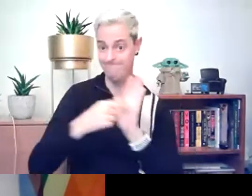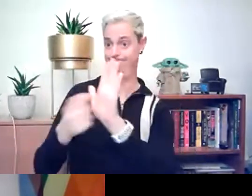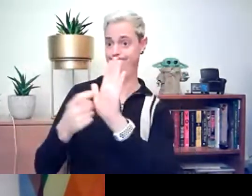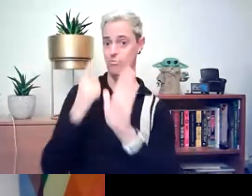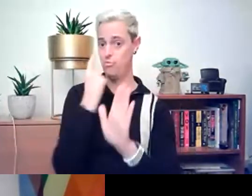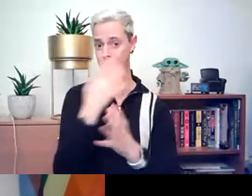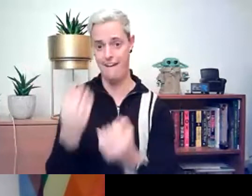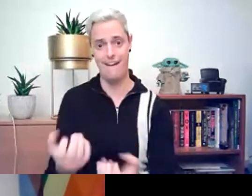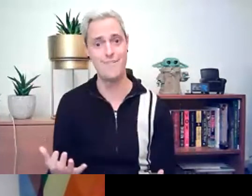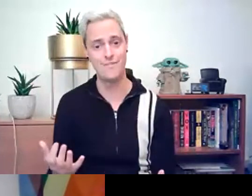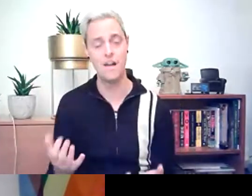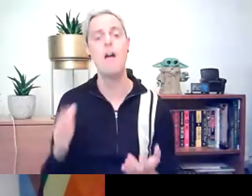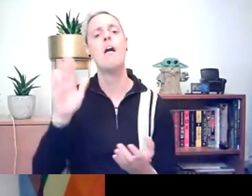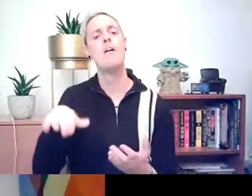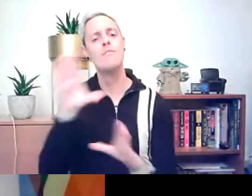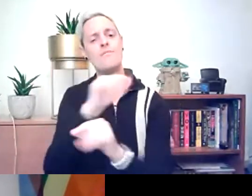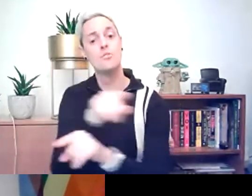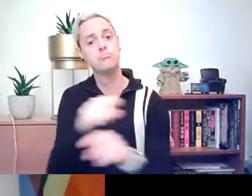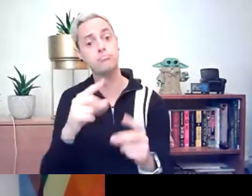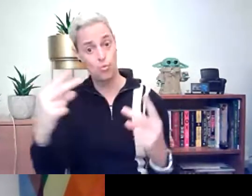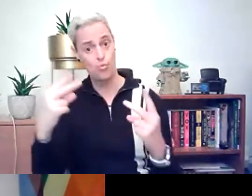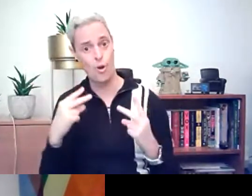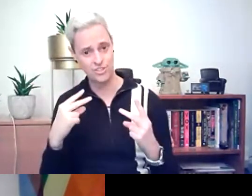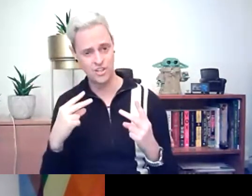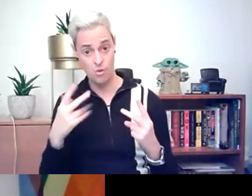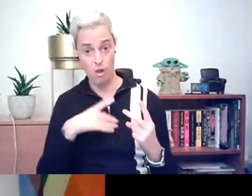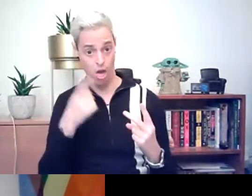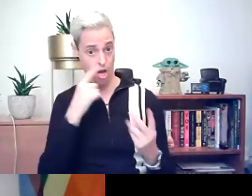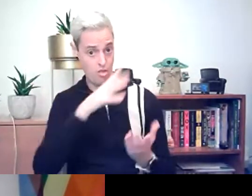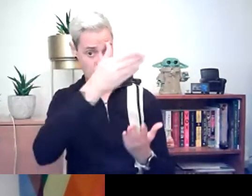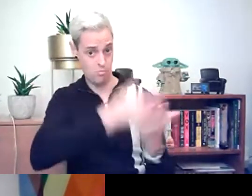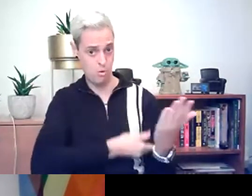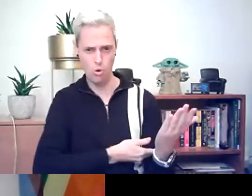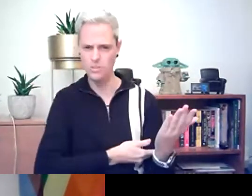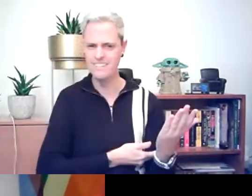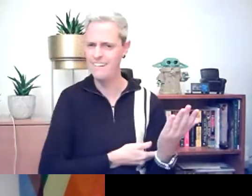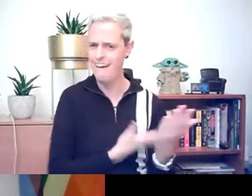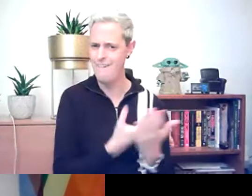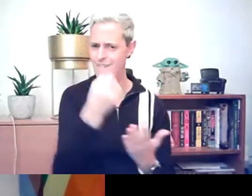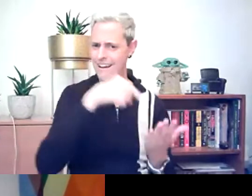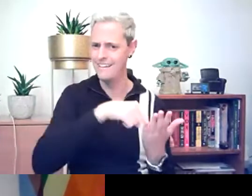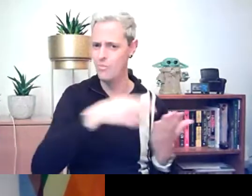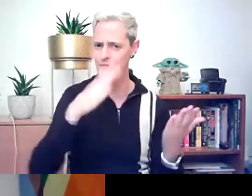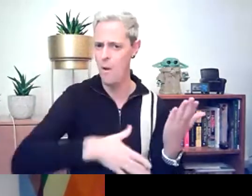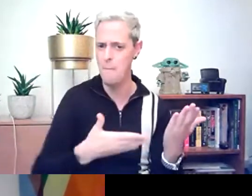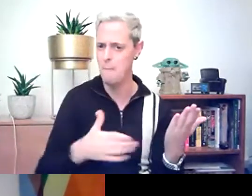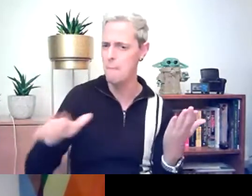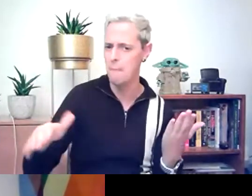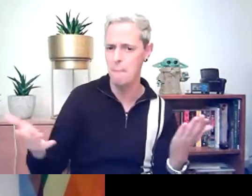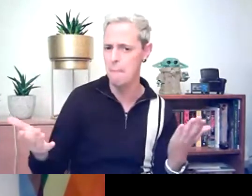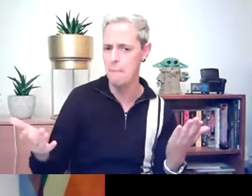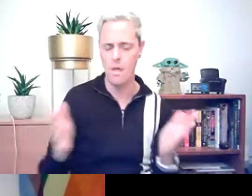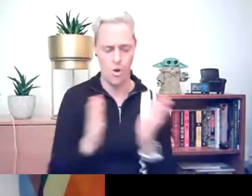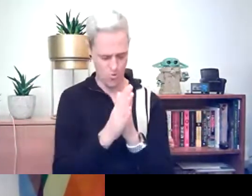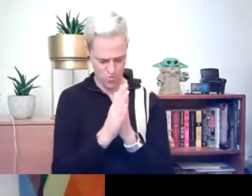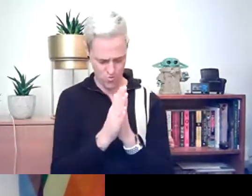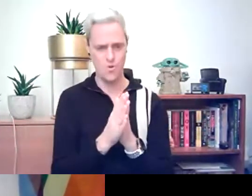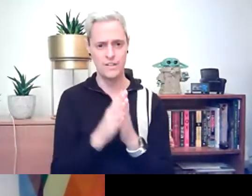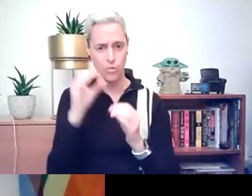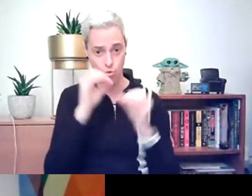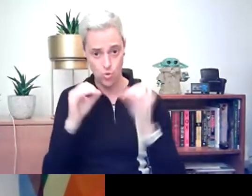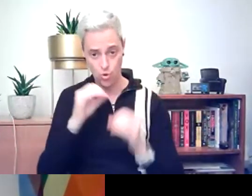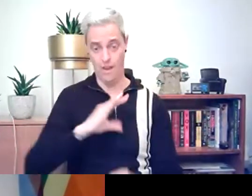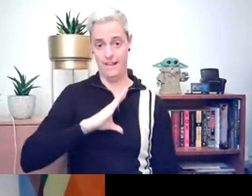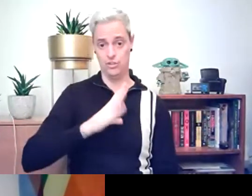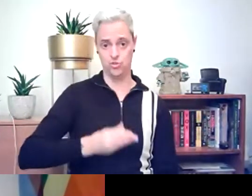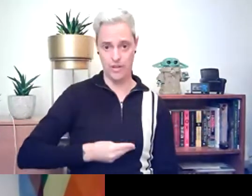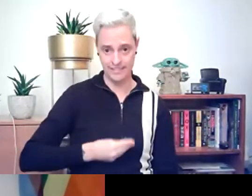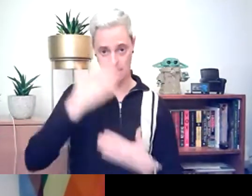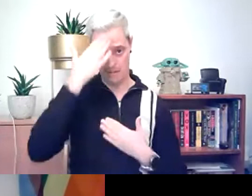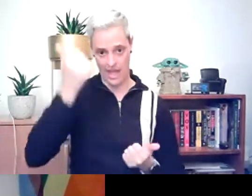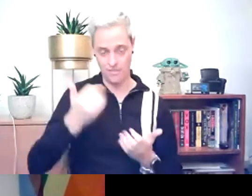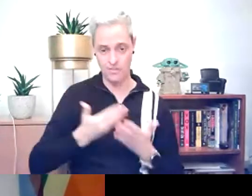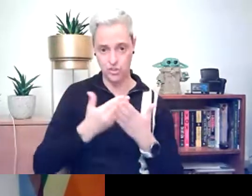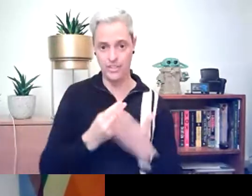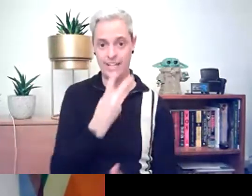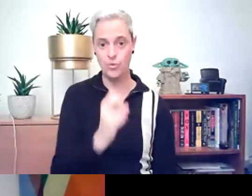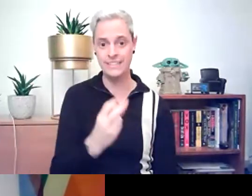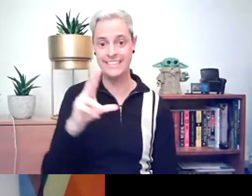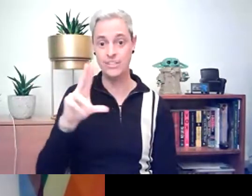people who are watching